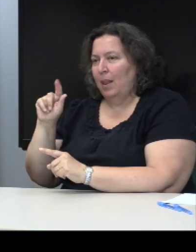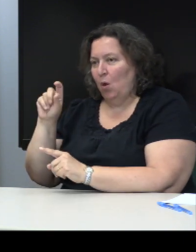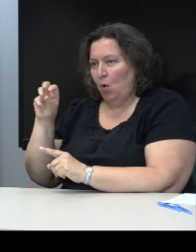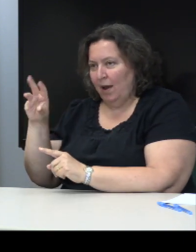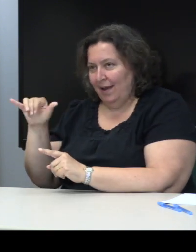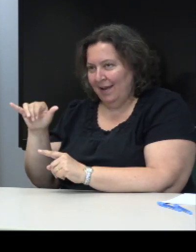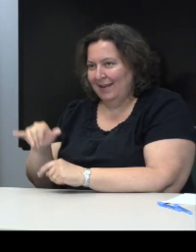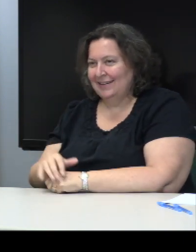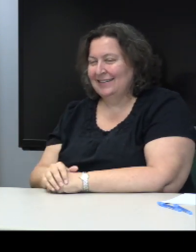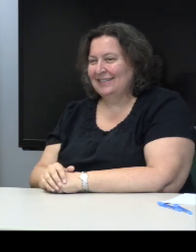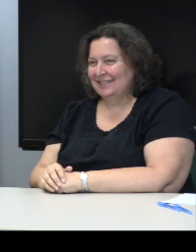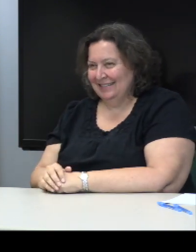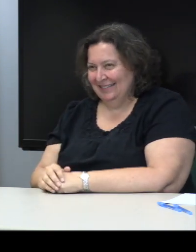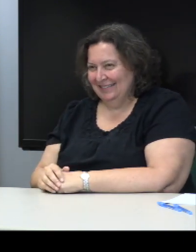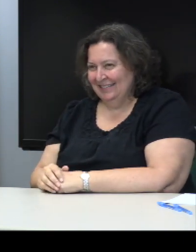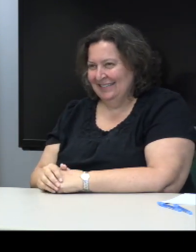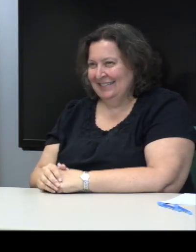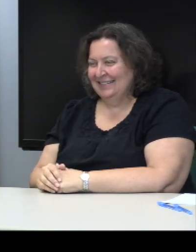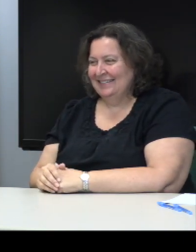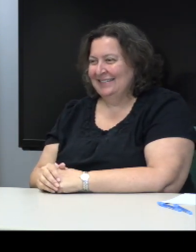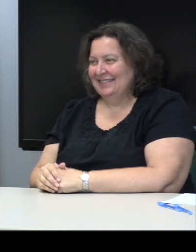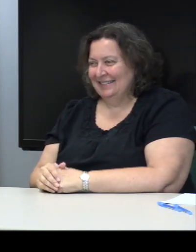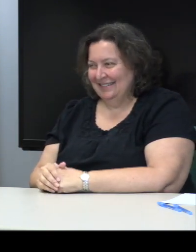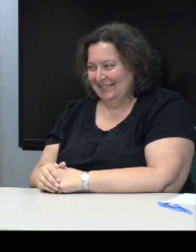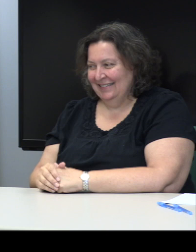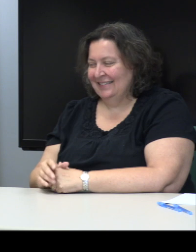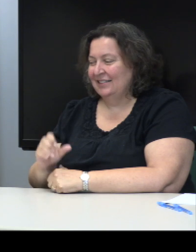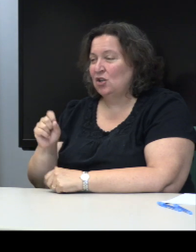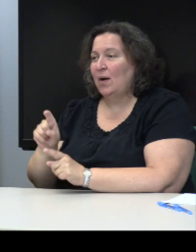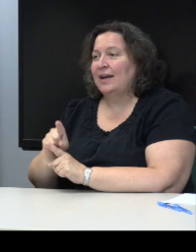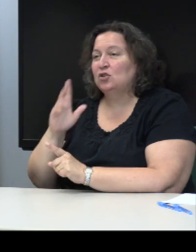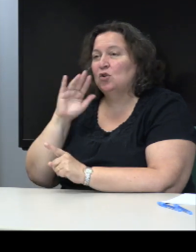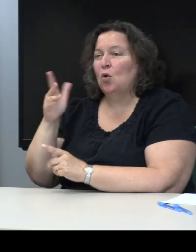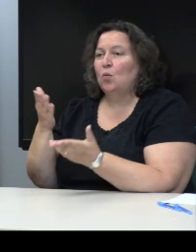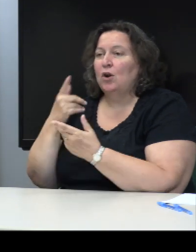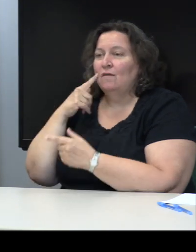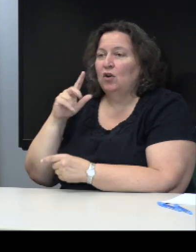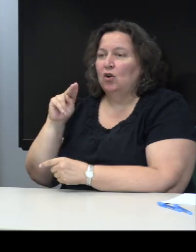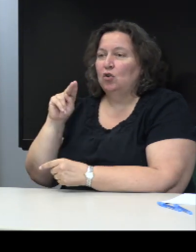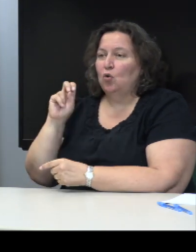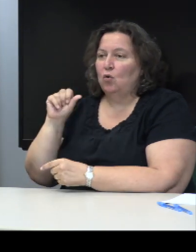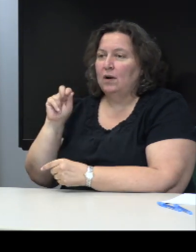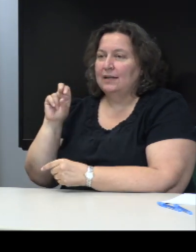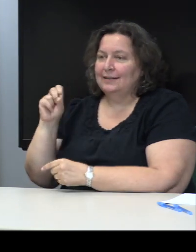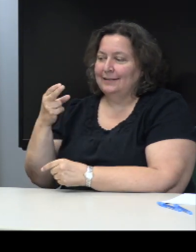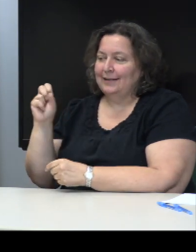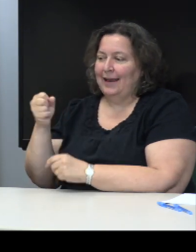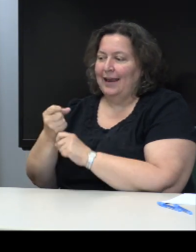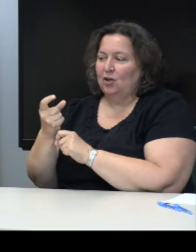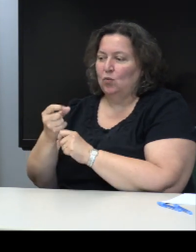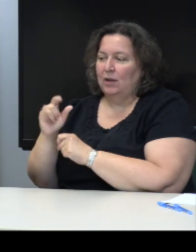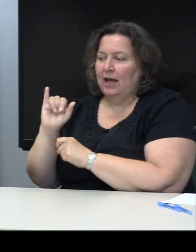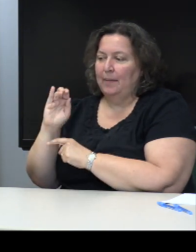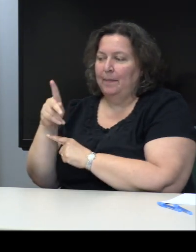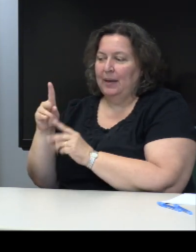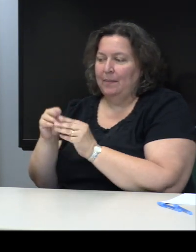Jay: I’m Jay Ferhman. I’m the principal. Jody: As you know, we are here for Norah’s annual IEP meeting. I met with her classroom teacher